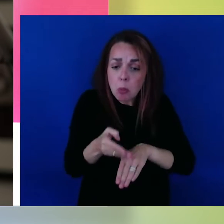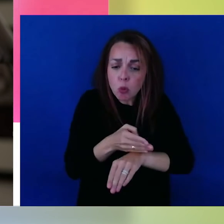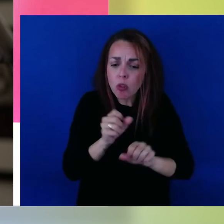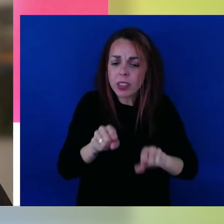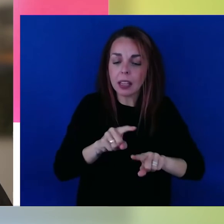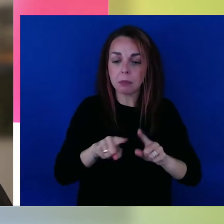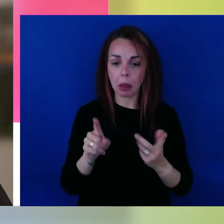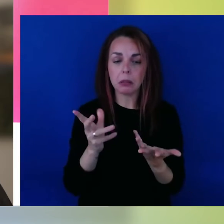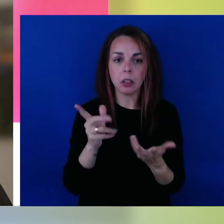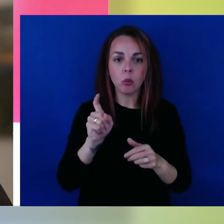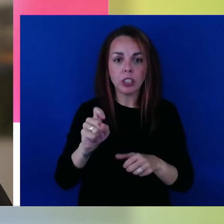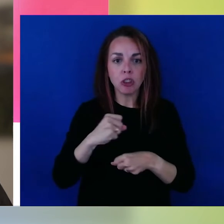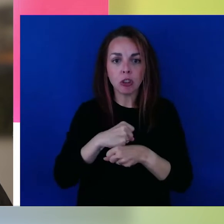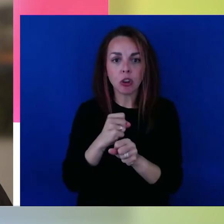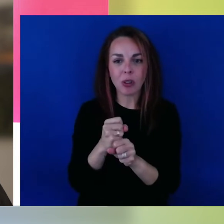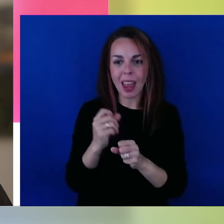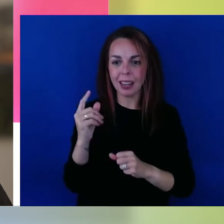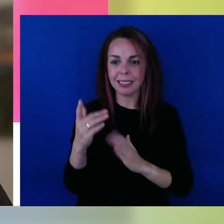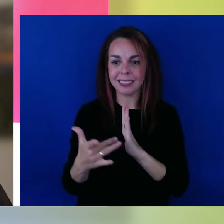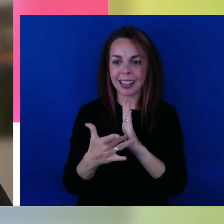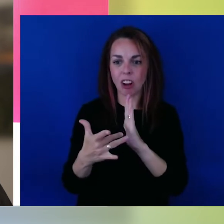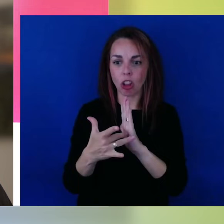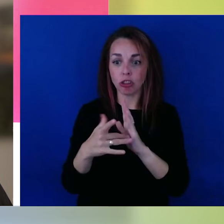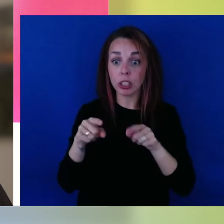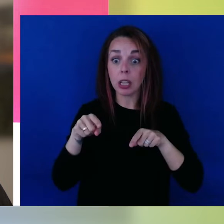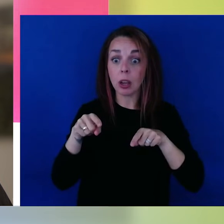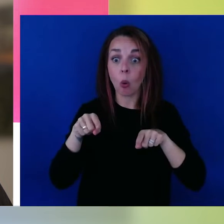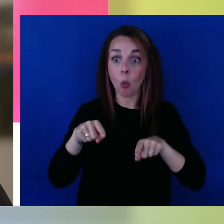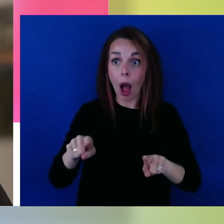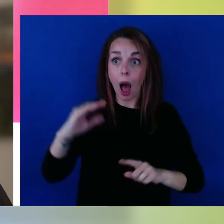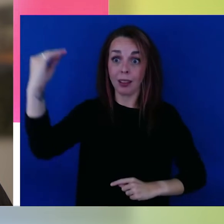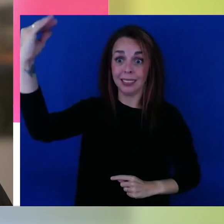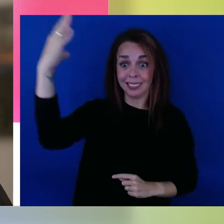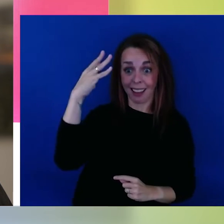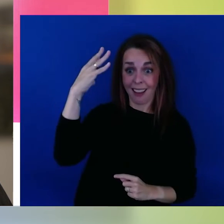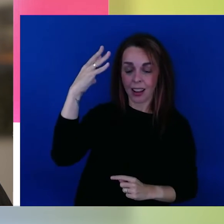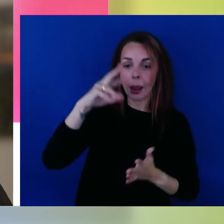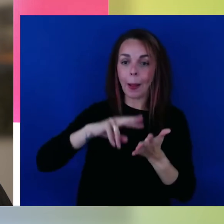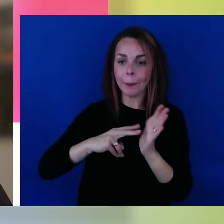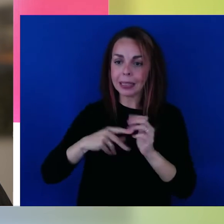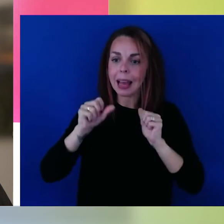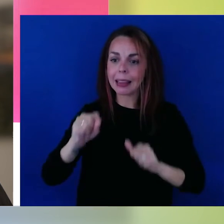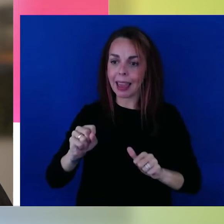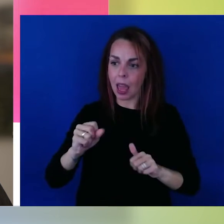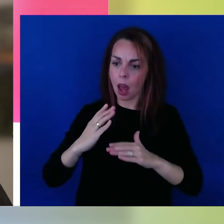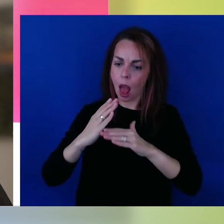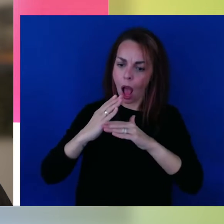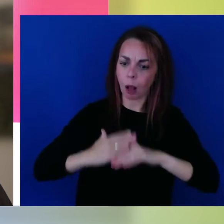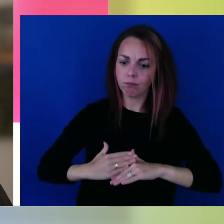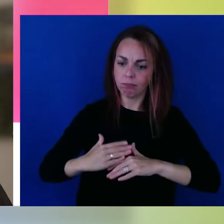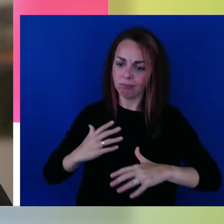that works in the sunlight removes debilitating barriers.